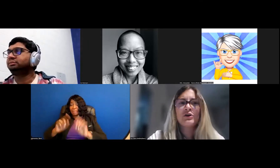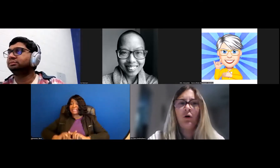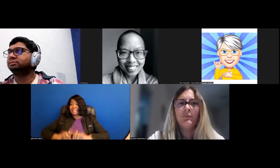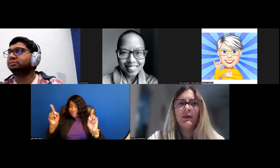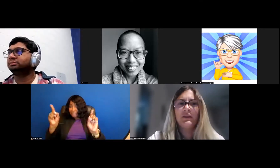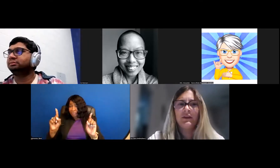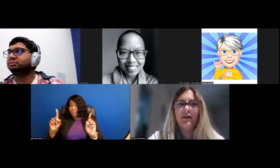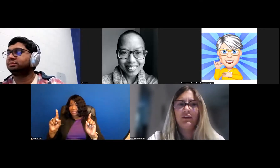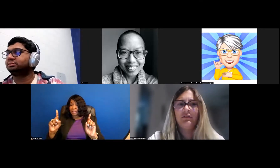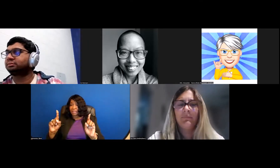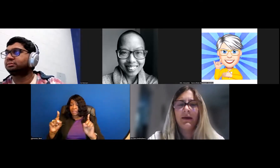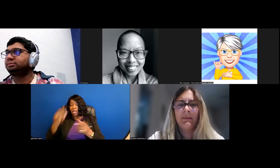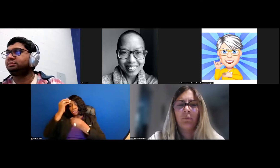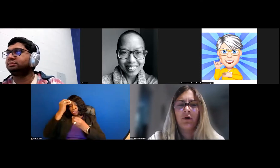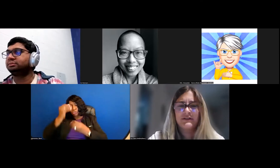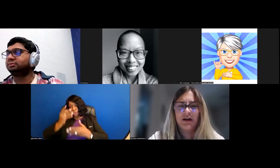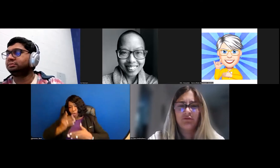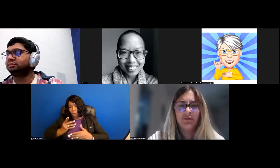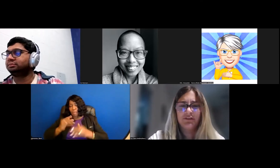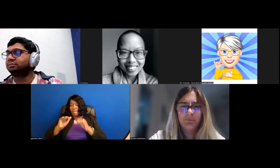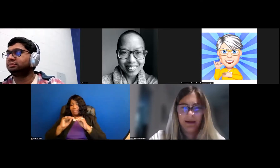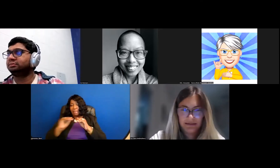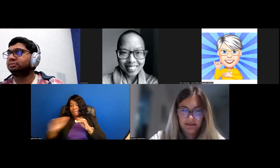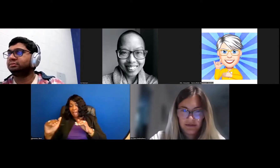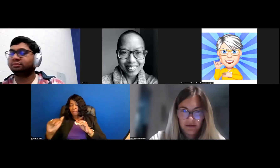told me the level of importance of this space.